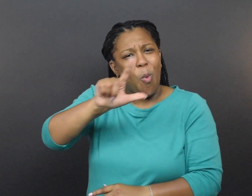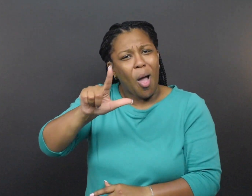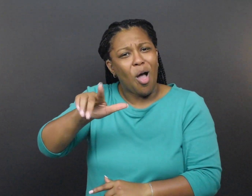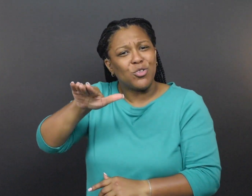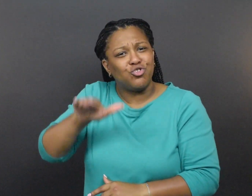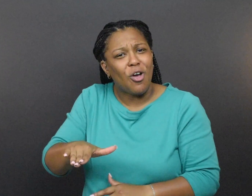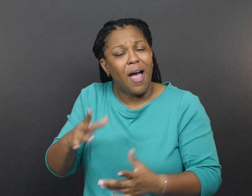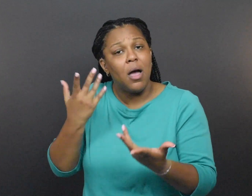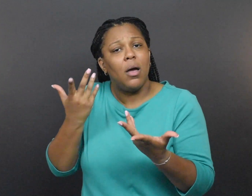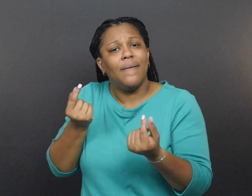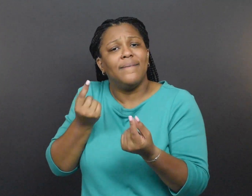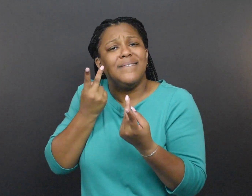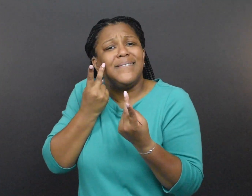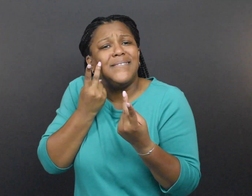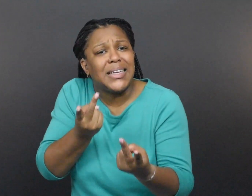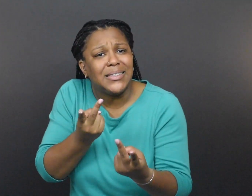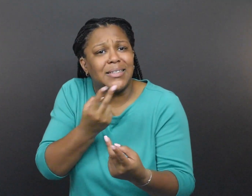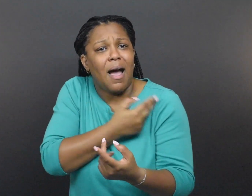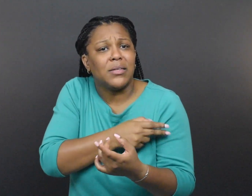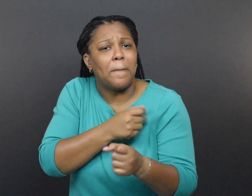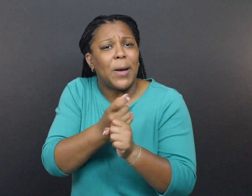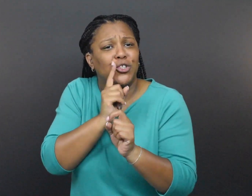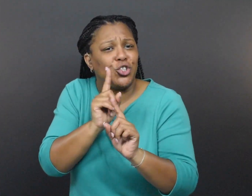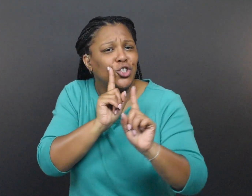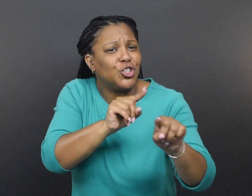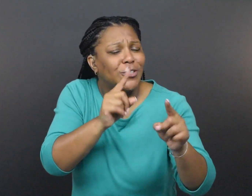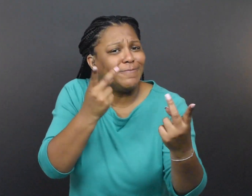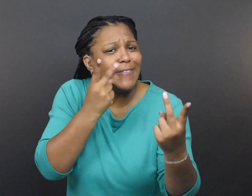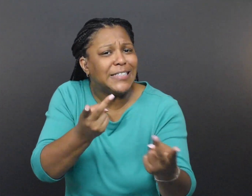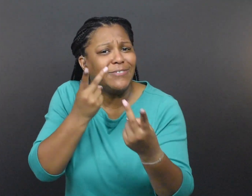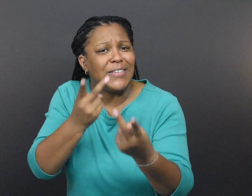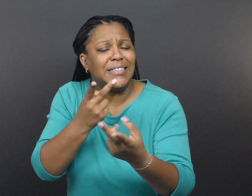The importance of well-child visits for Minnesota children •